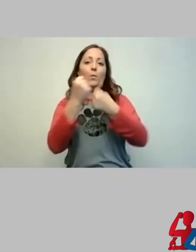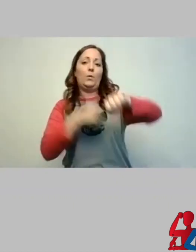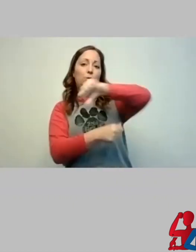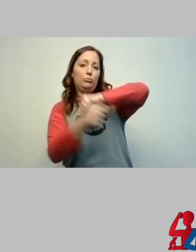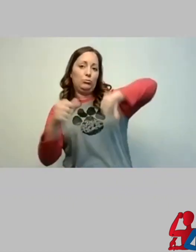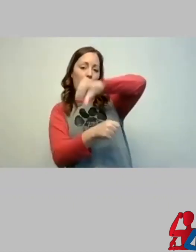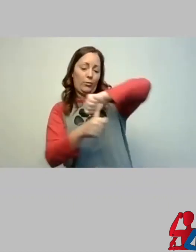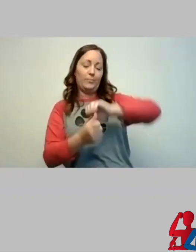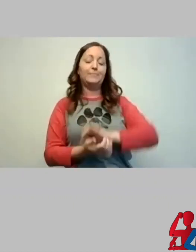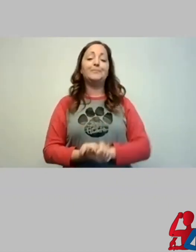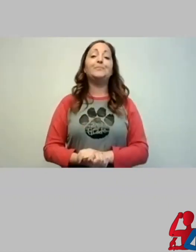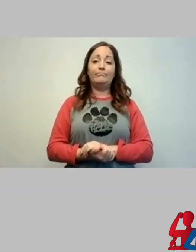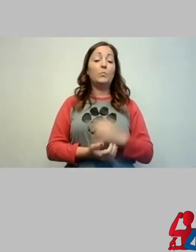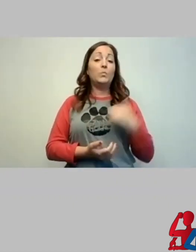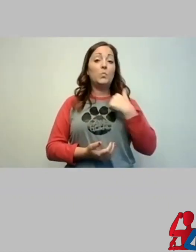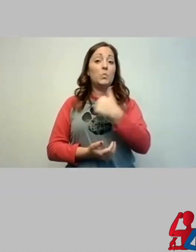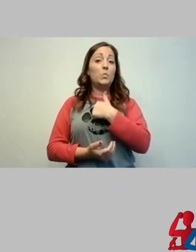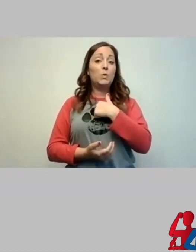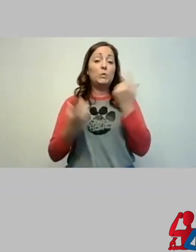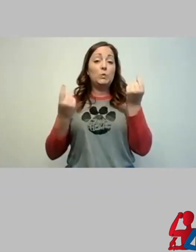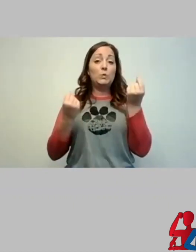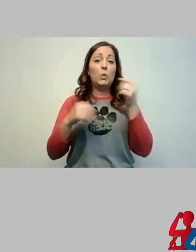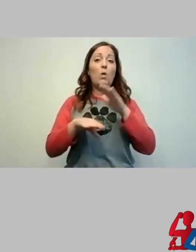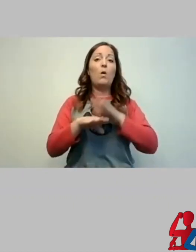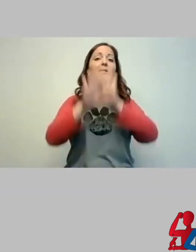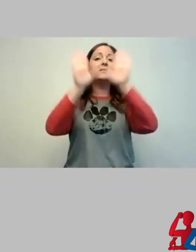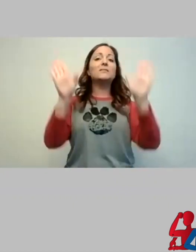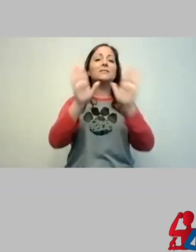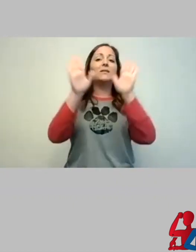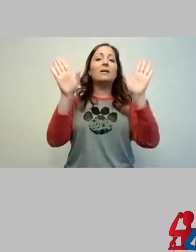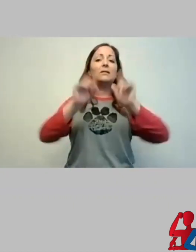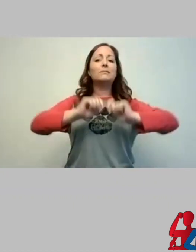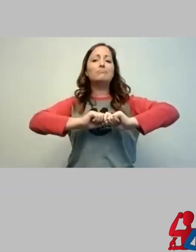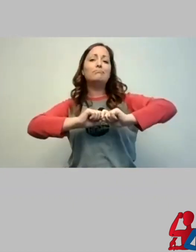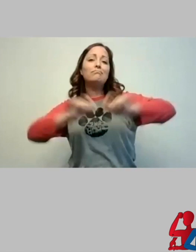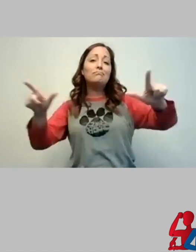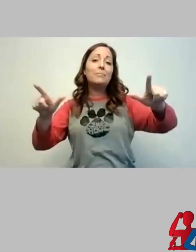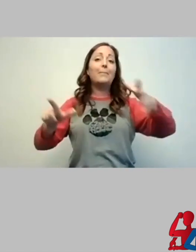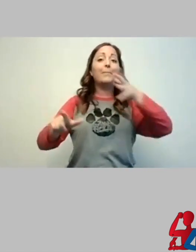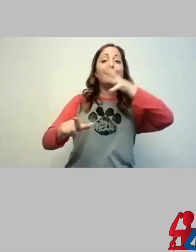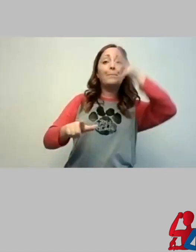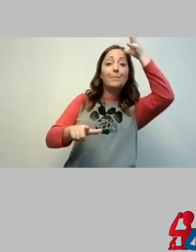in order to share support resources among the three of our teachers.